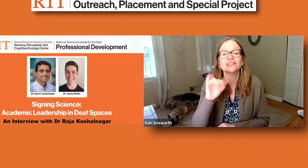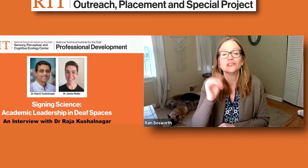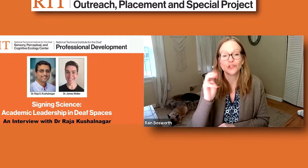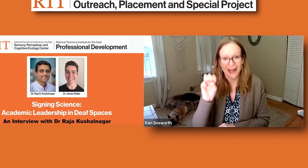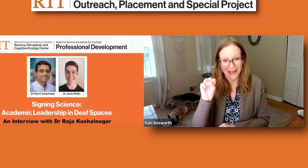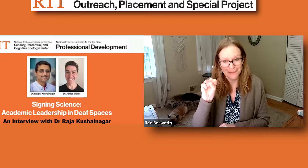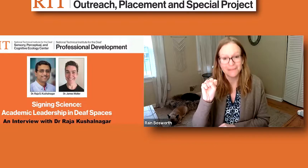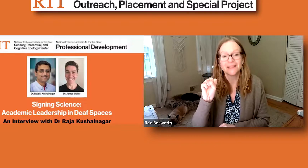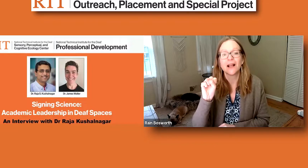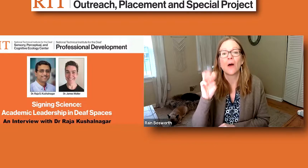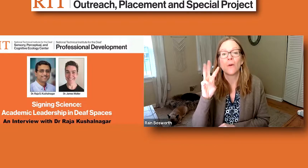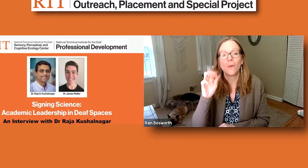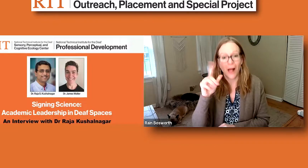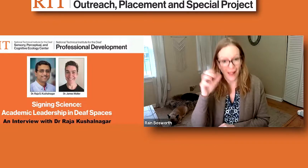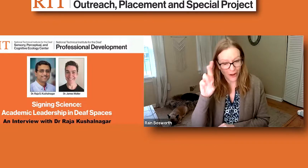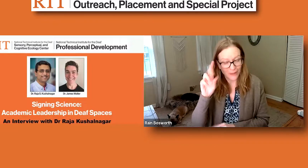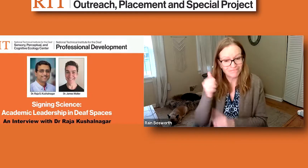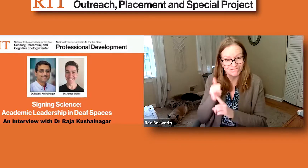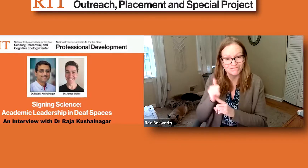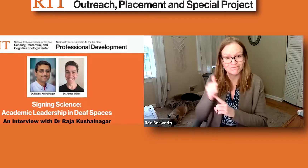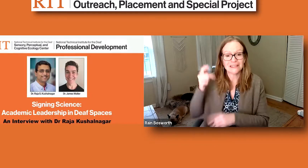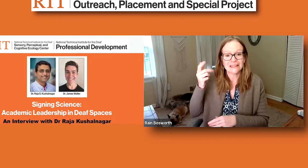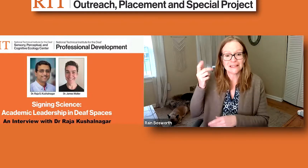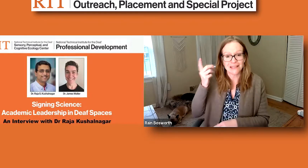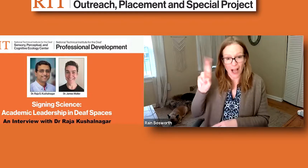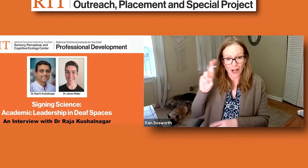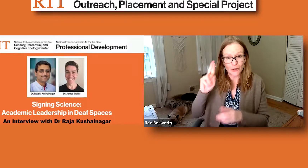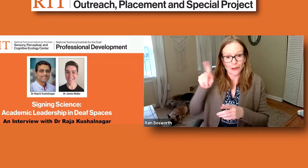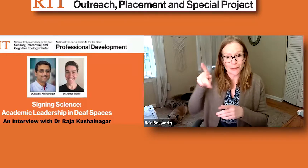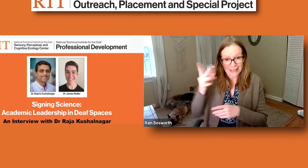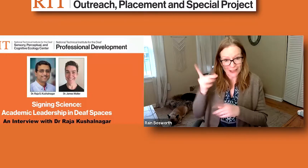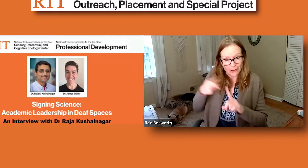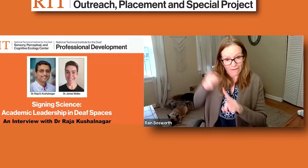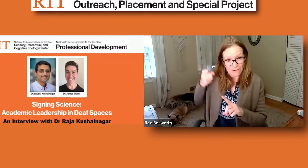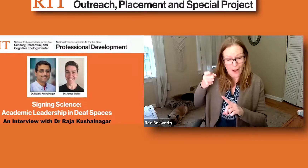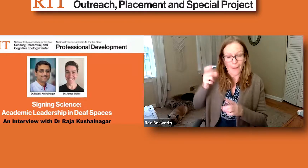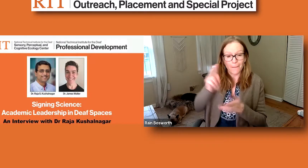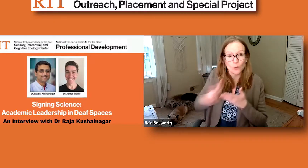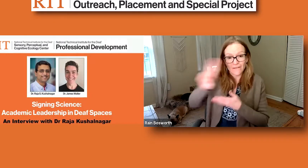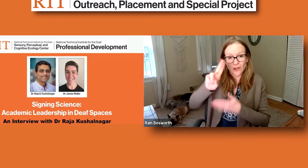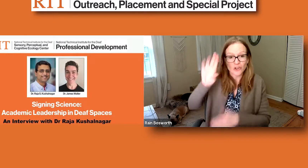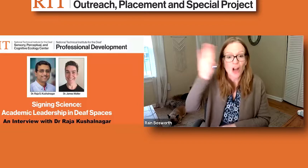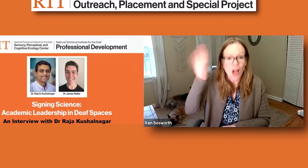James has his Ph.D. from the University of Chicago and linguistics.